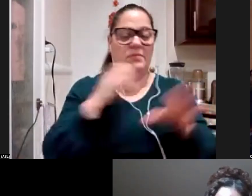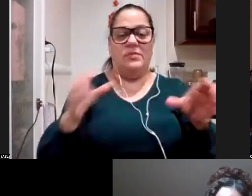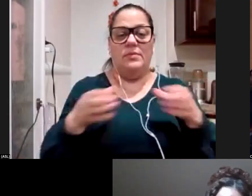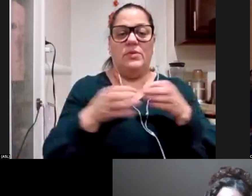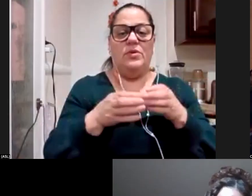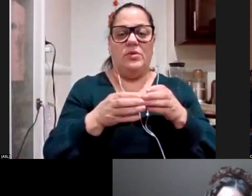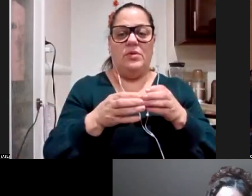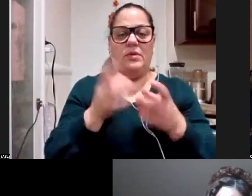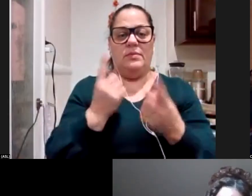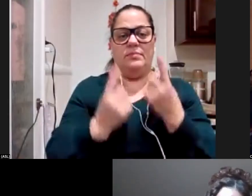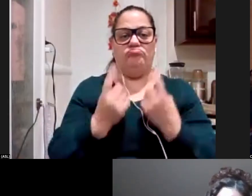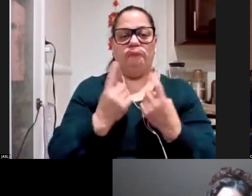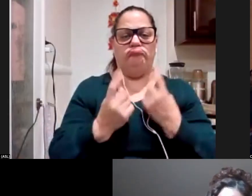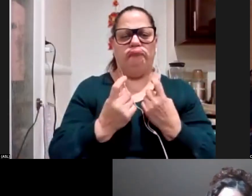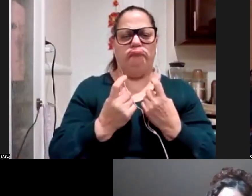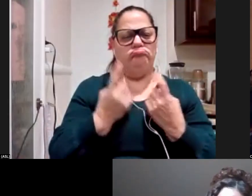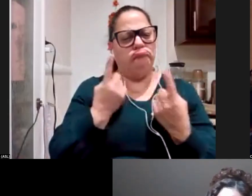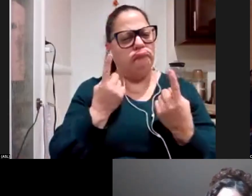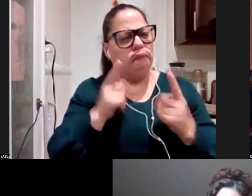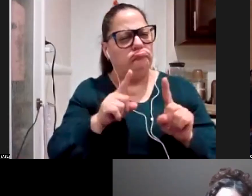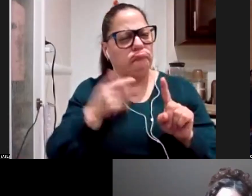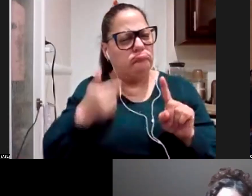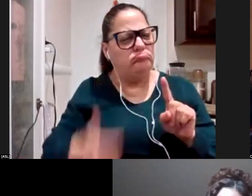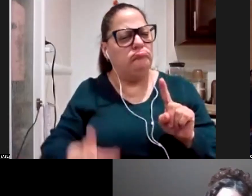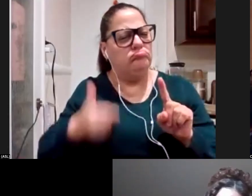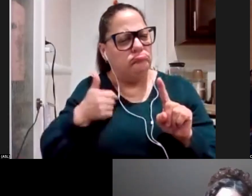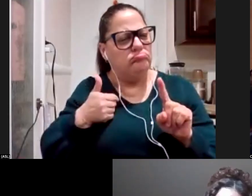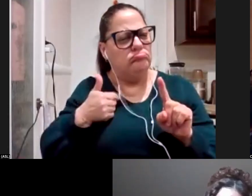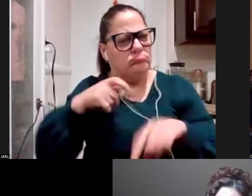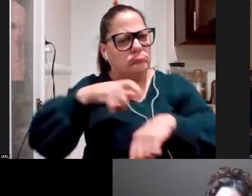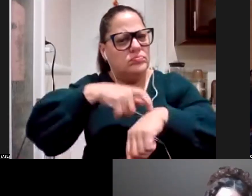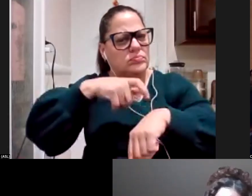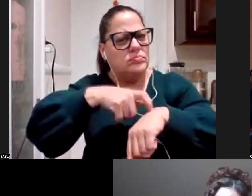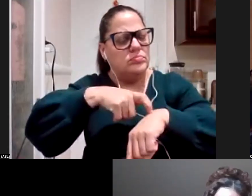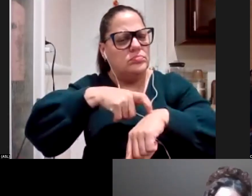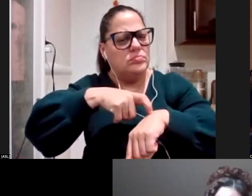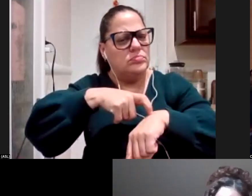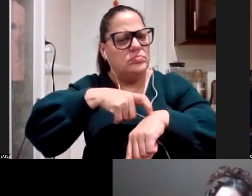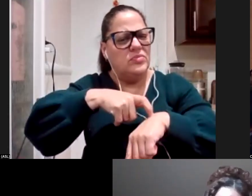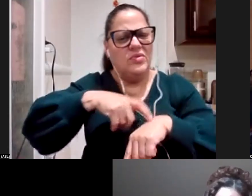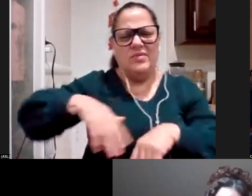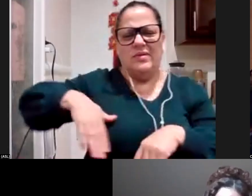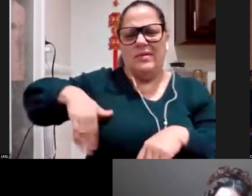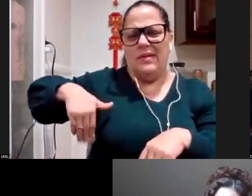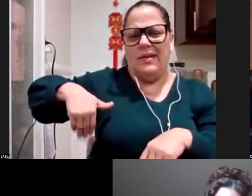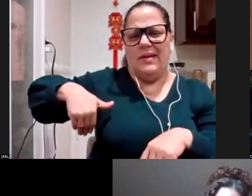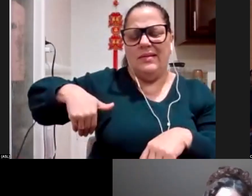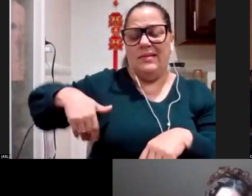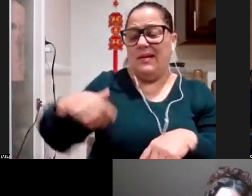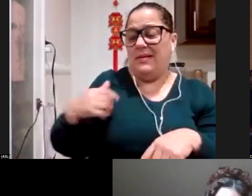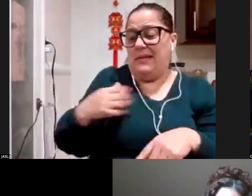me question what was going on with me at that time. Was it latent homophobia that I hadn't